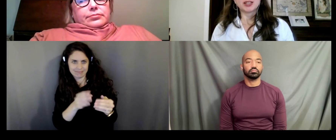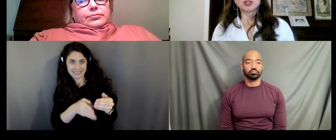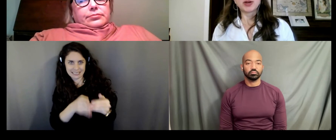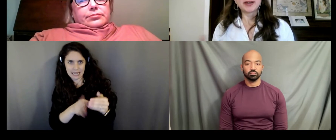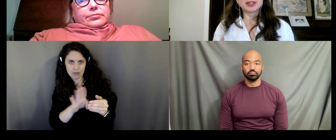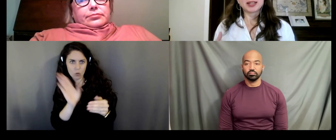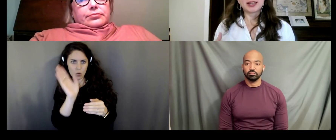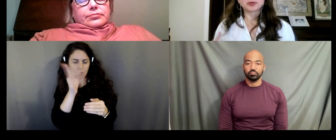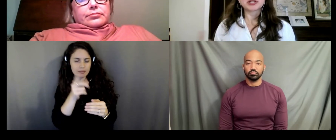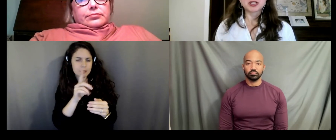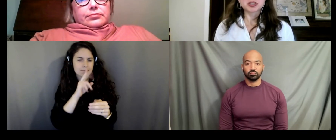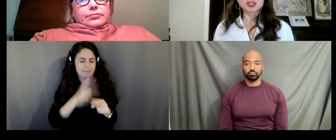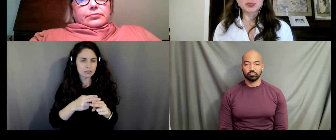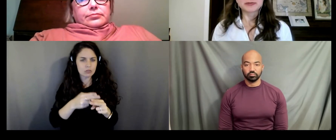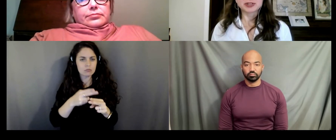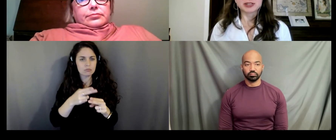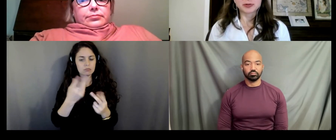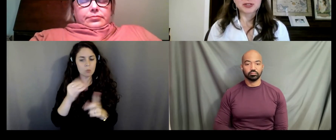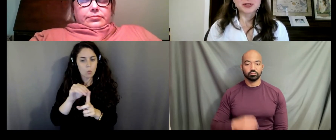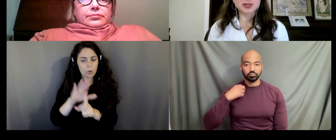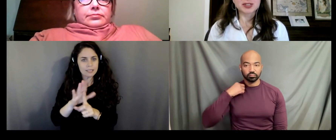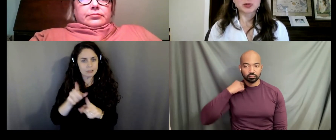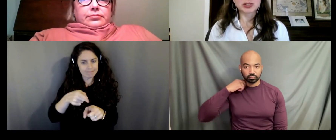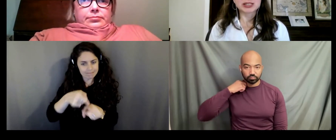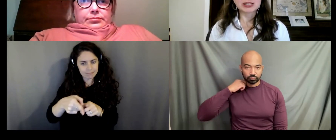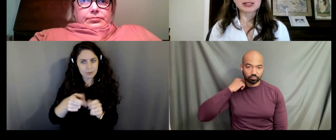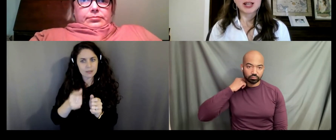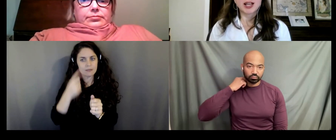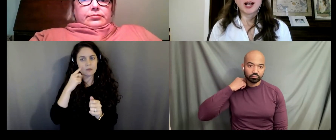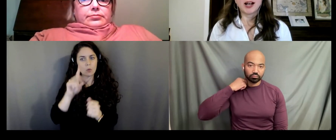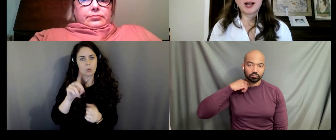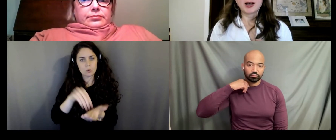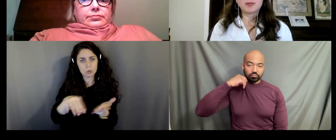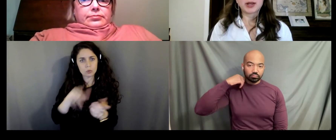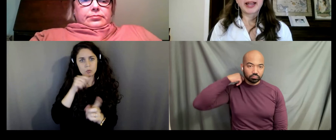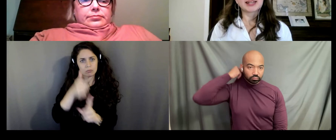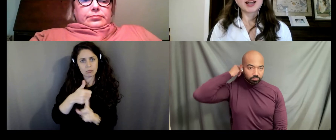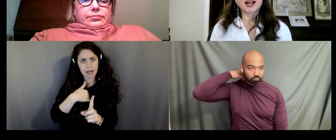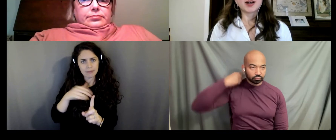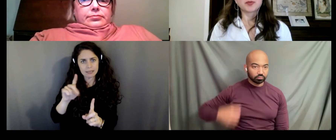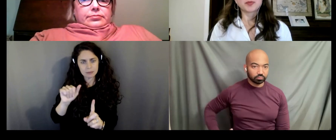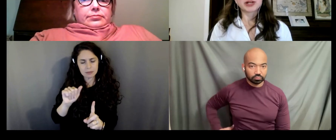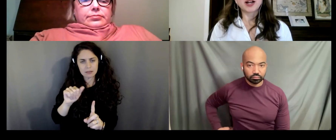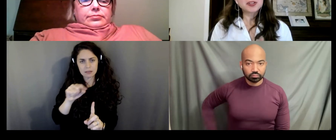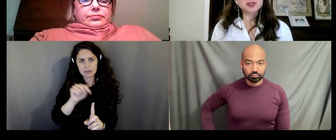about having an orientation specifically for students with disabilities, but I also